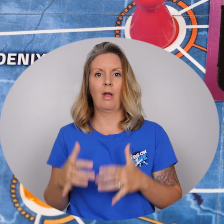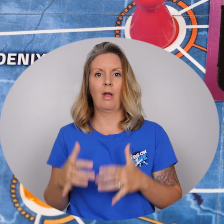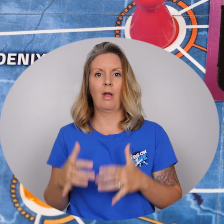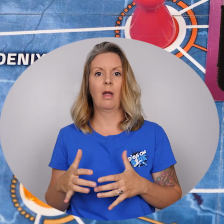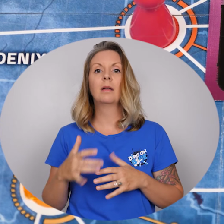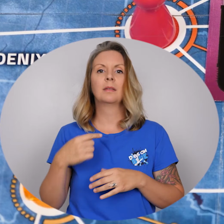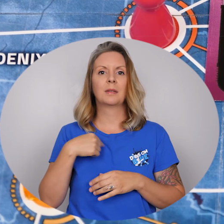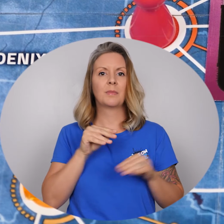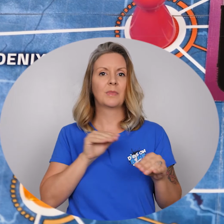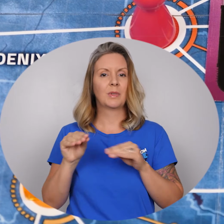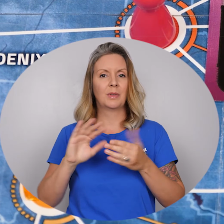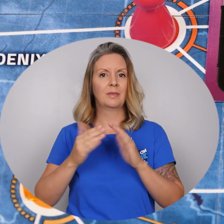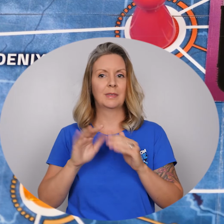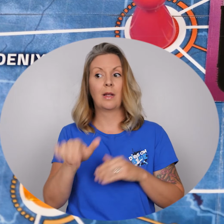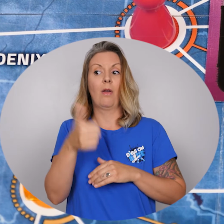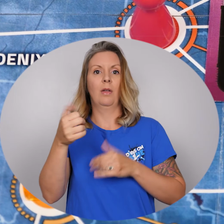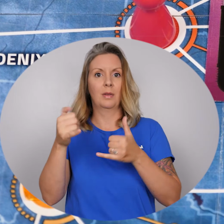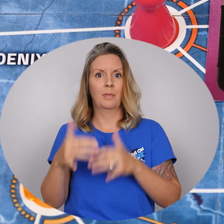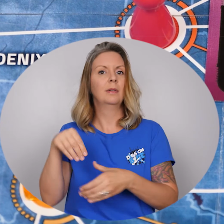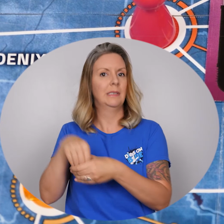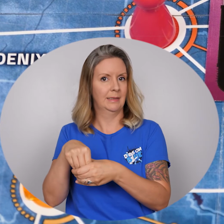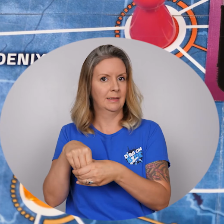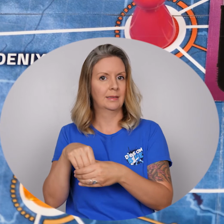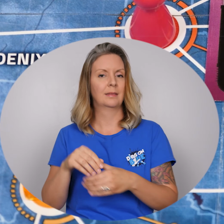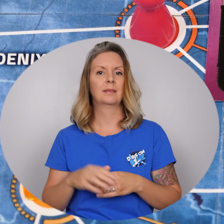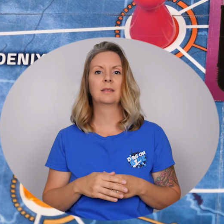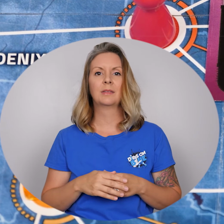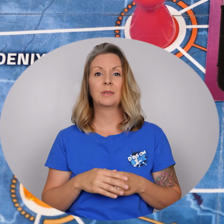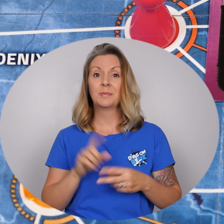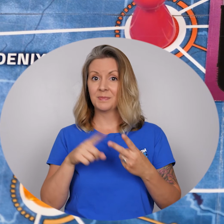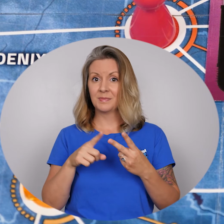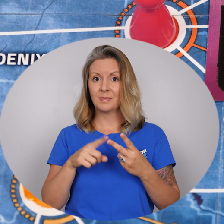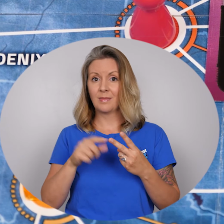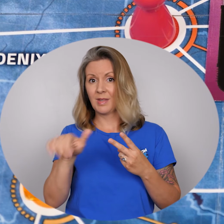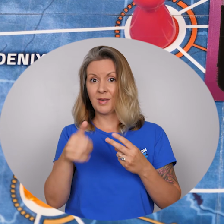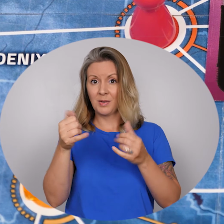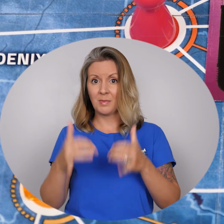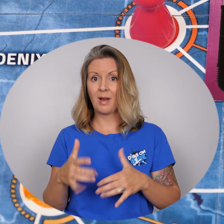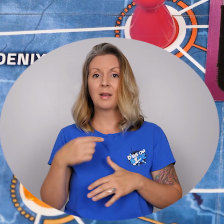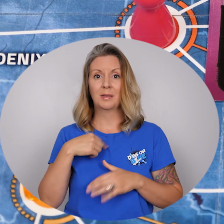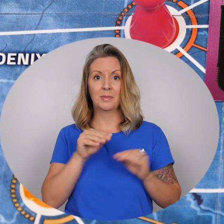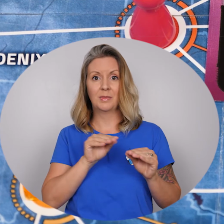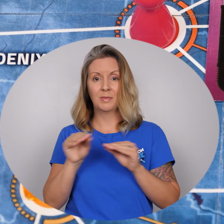to any other pawn’s city, while the second action here instead lets them move another